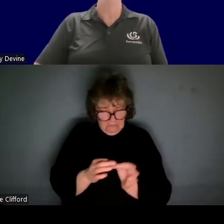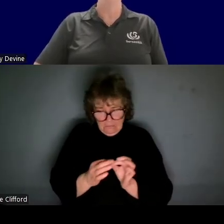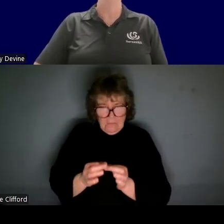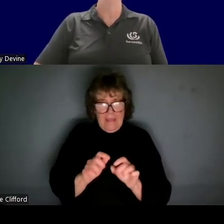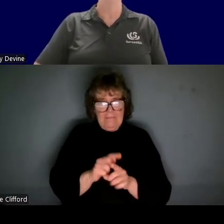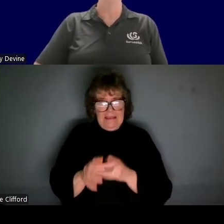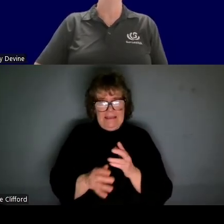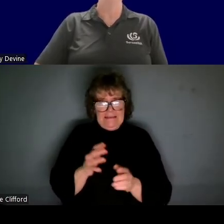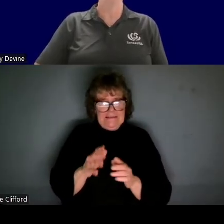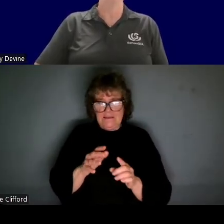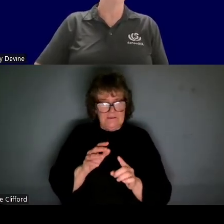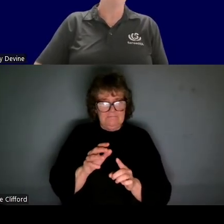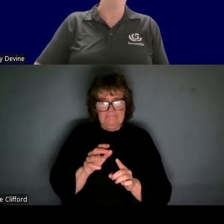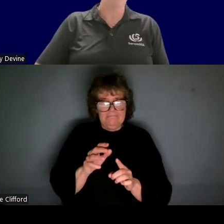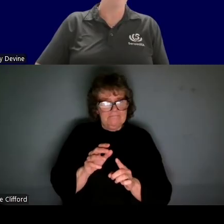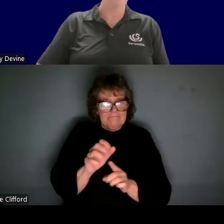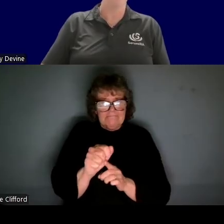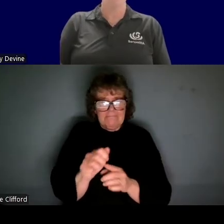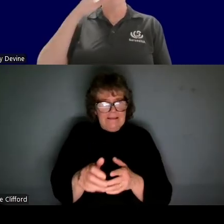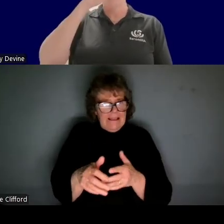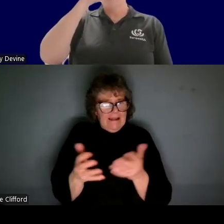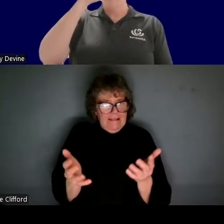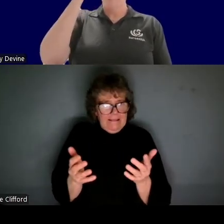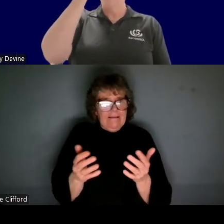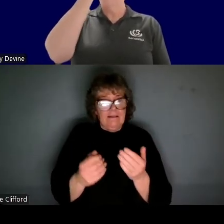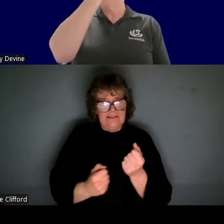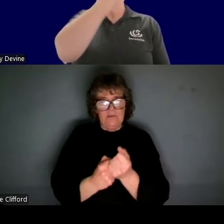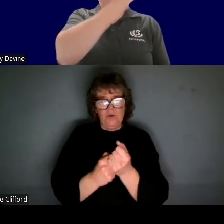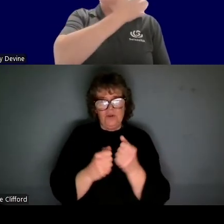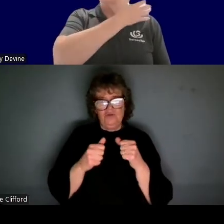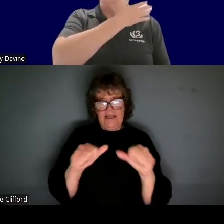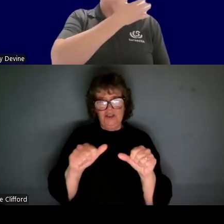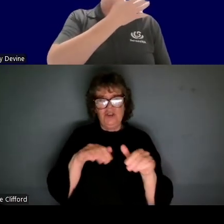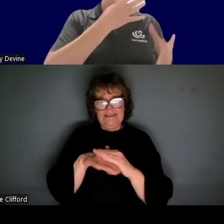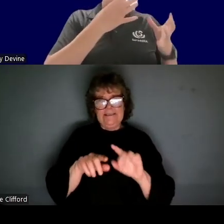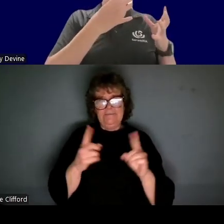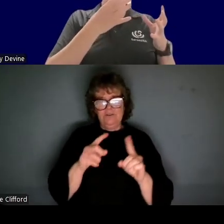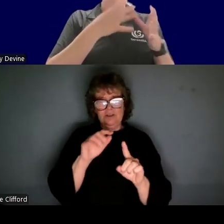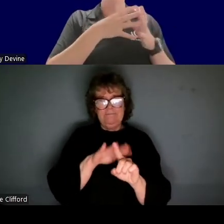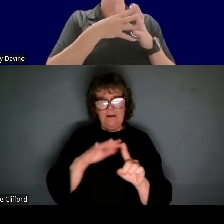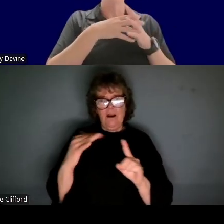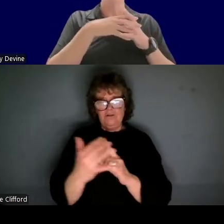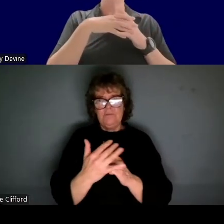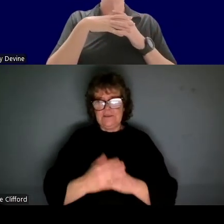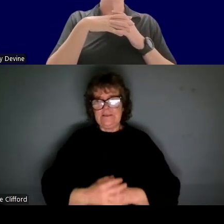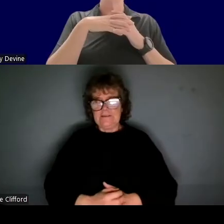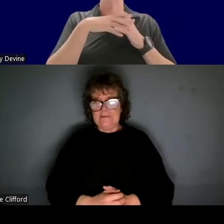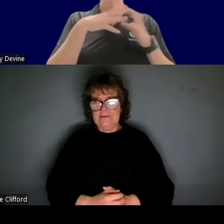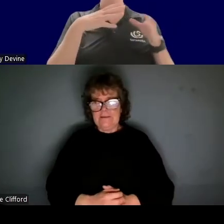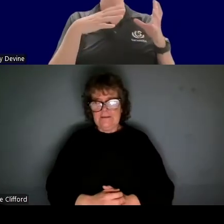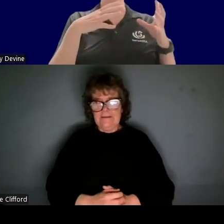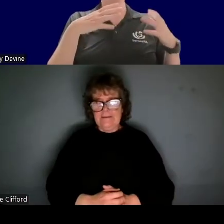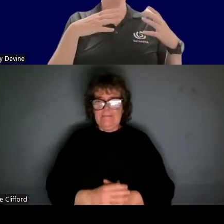support strategy development across environments. So this means we will want to develop strategies